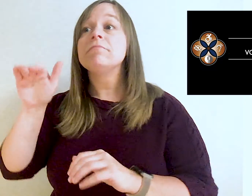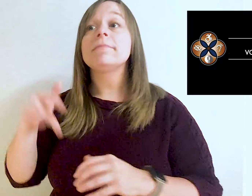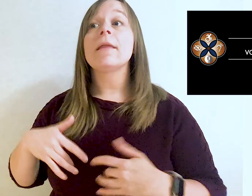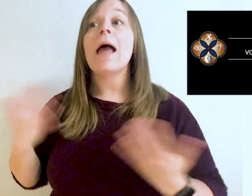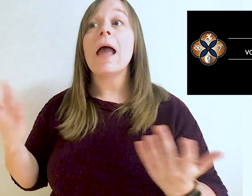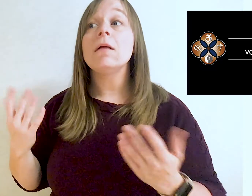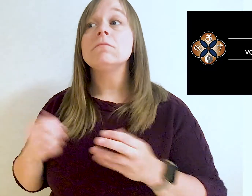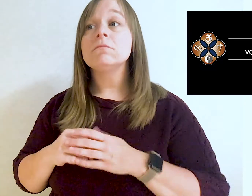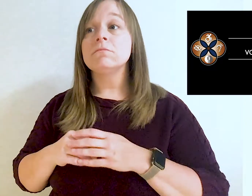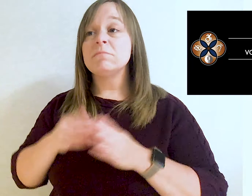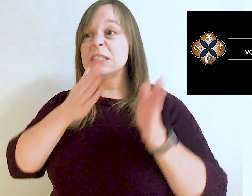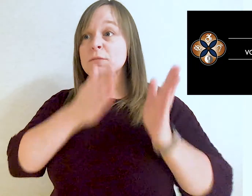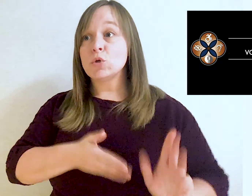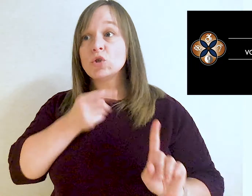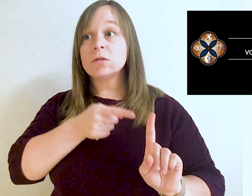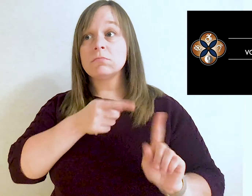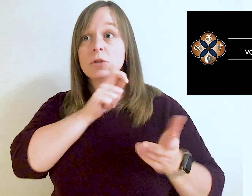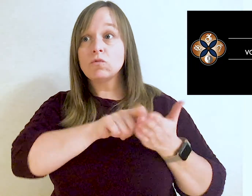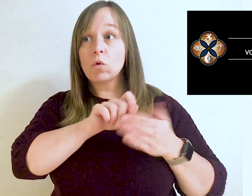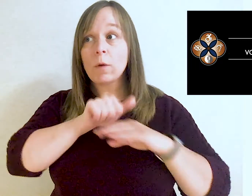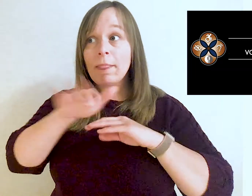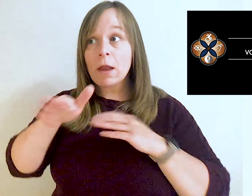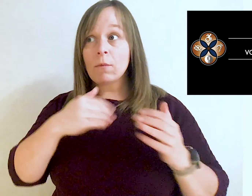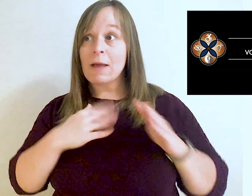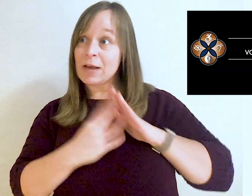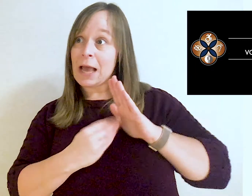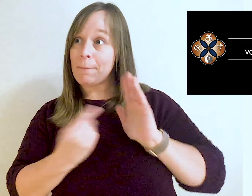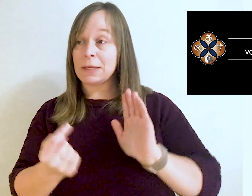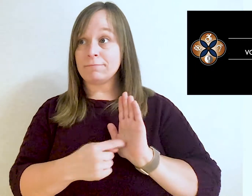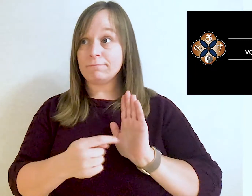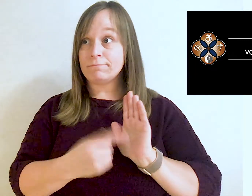"Hey this individual wrote you a letter. We have a copy of it right here.